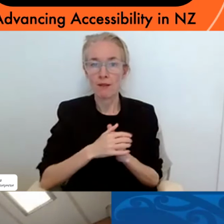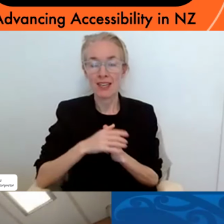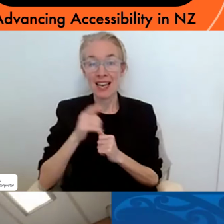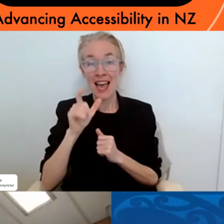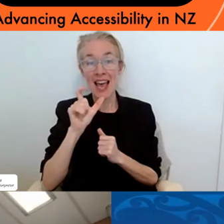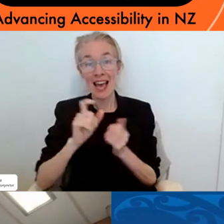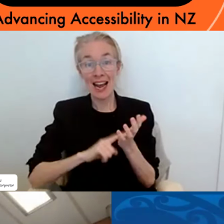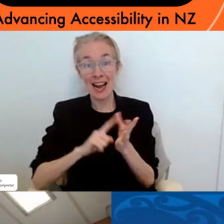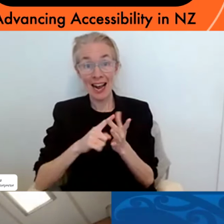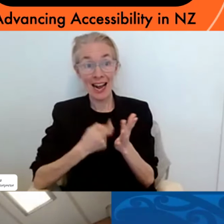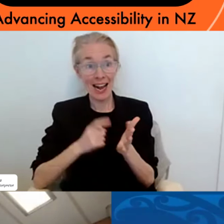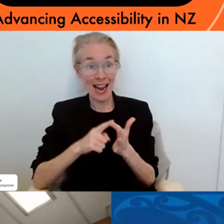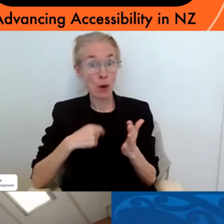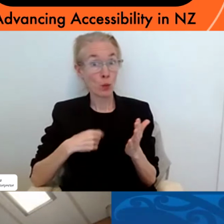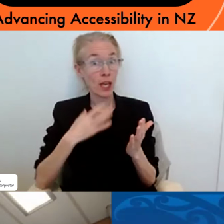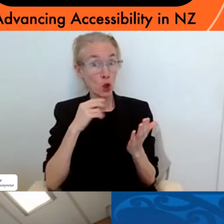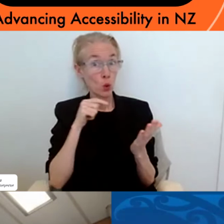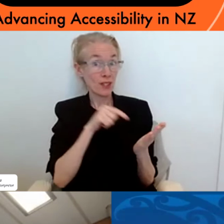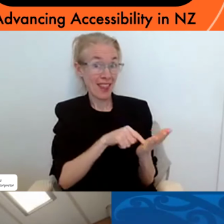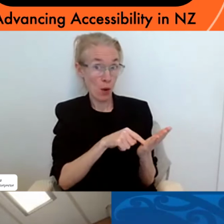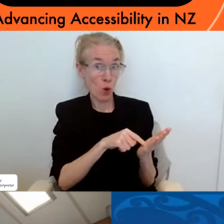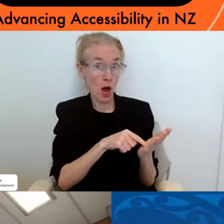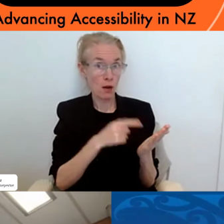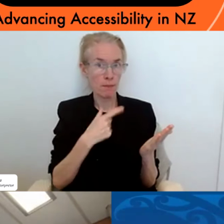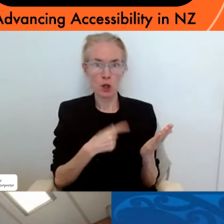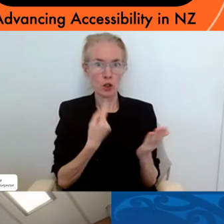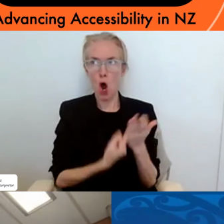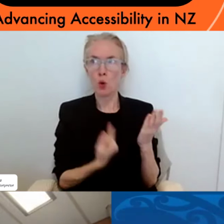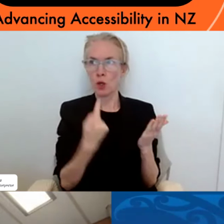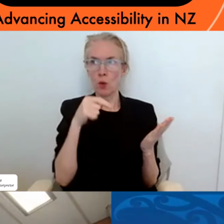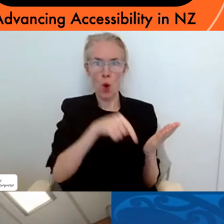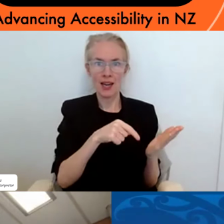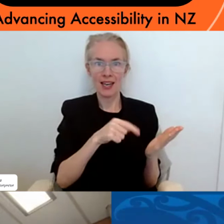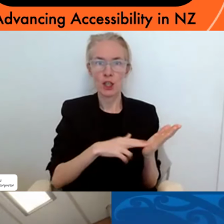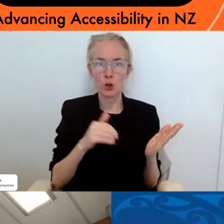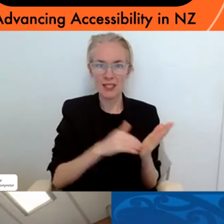that exists in this country. It's not a bad standard. The problem